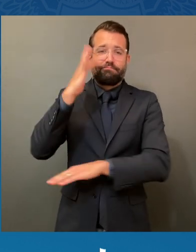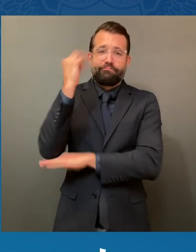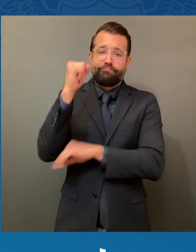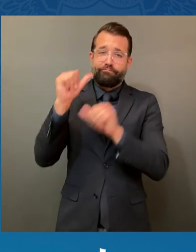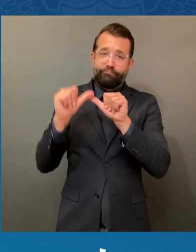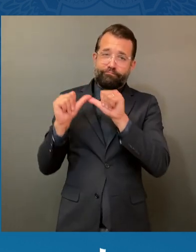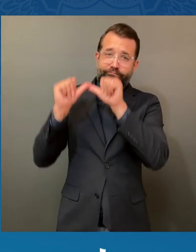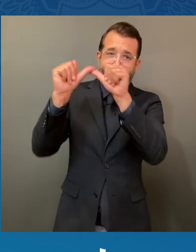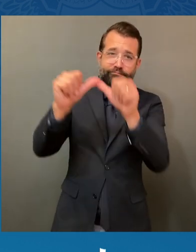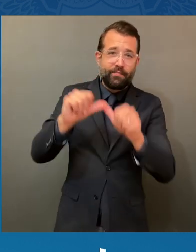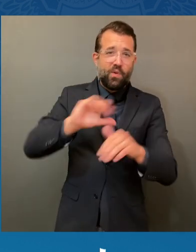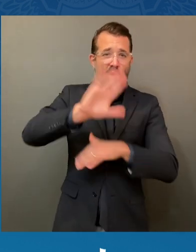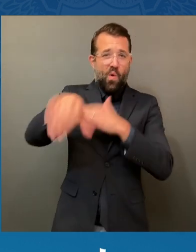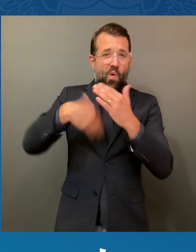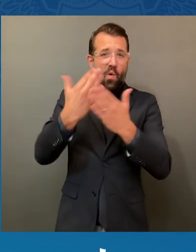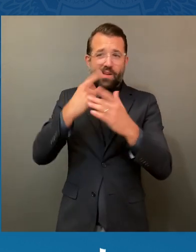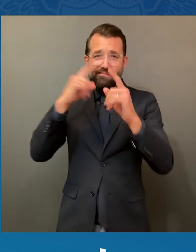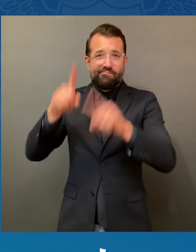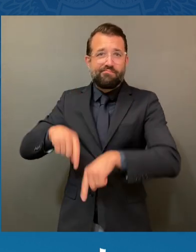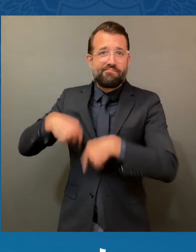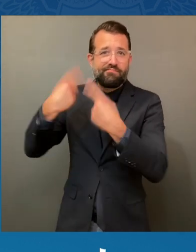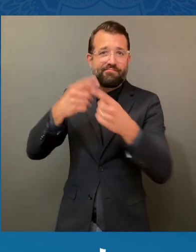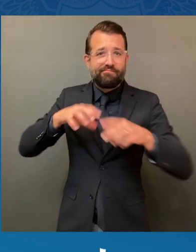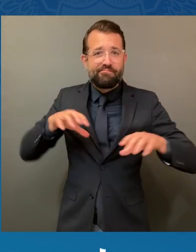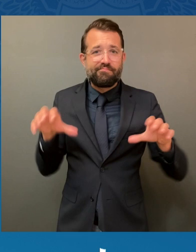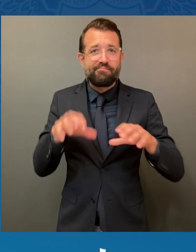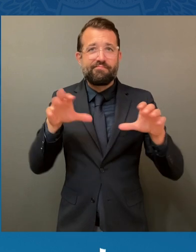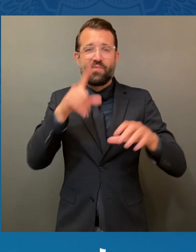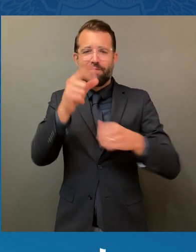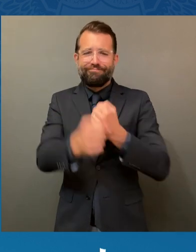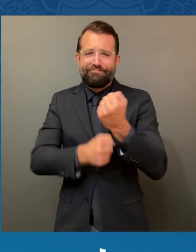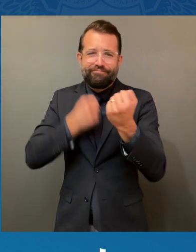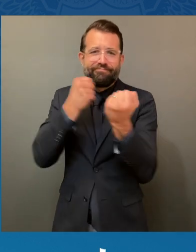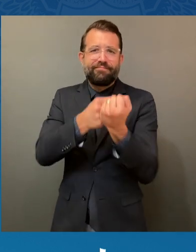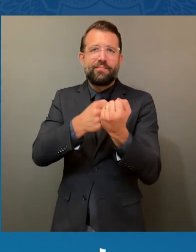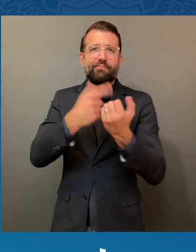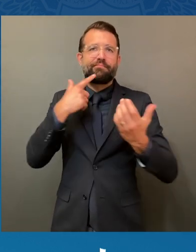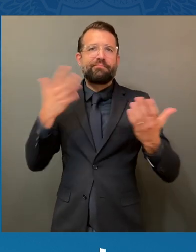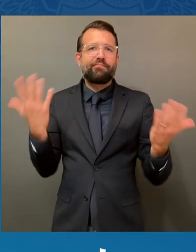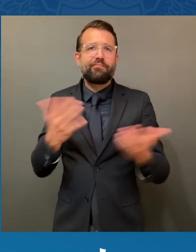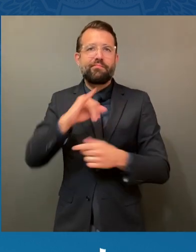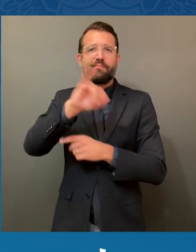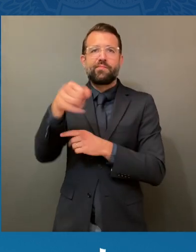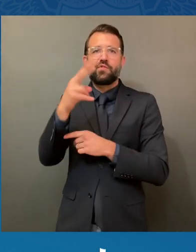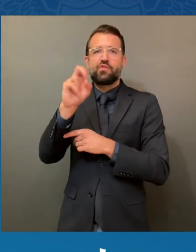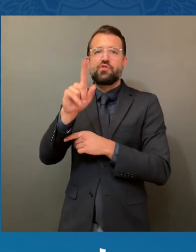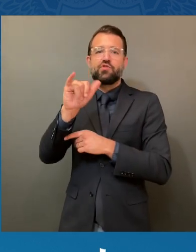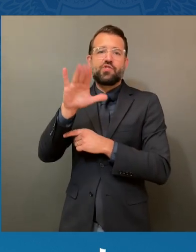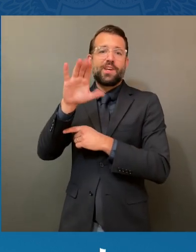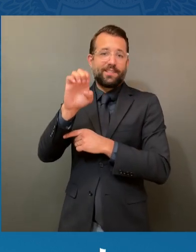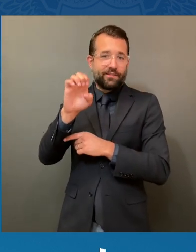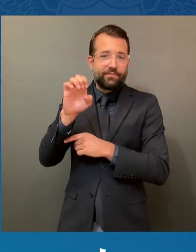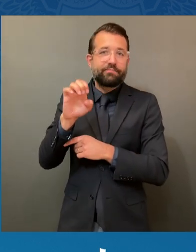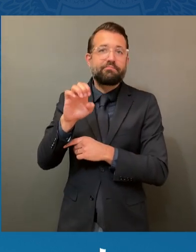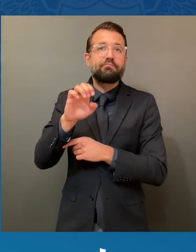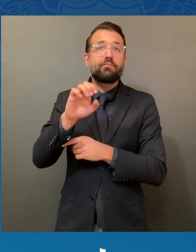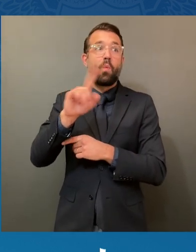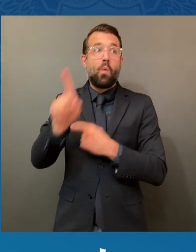When we met, she introduced me. She introduced myself herself as the former attorney general for the state of California,